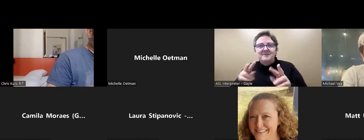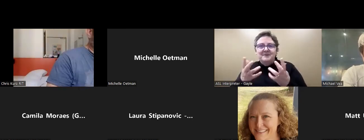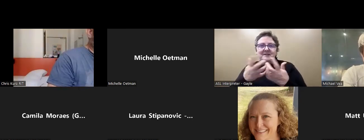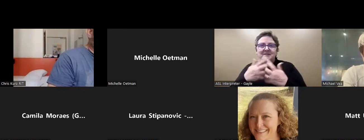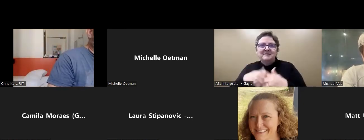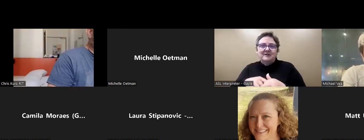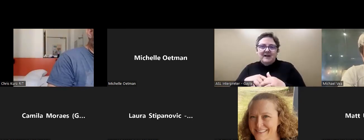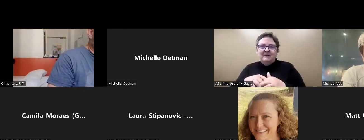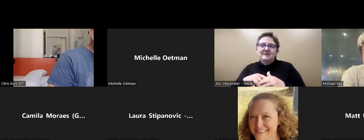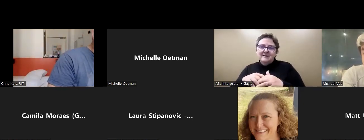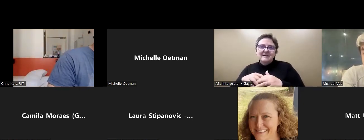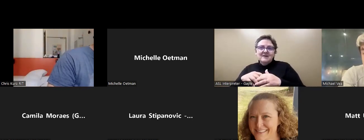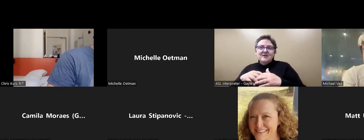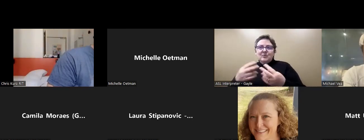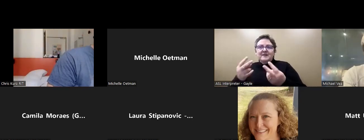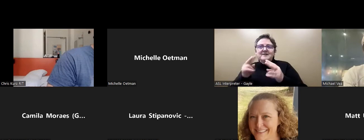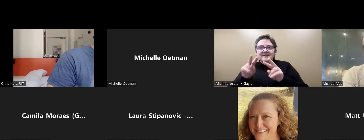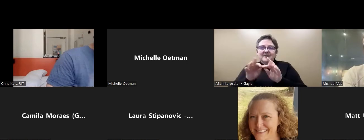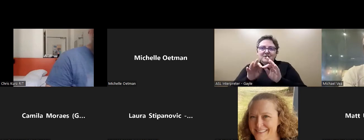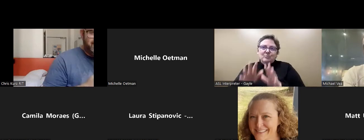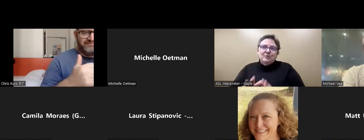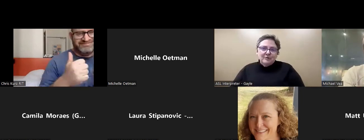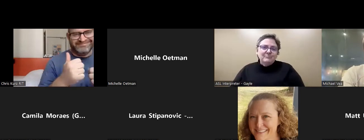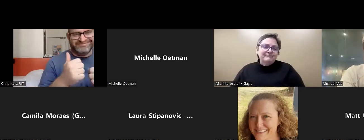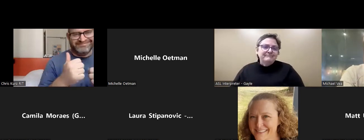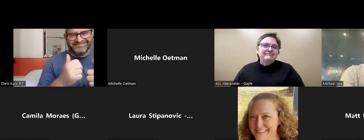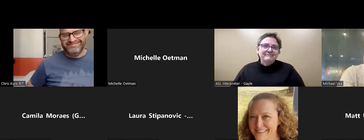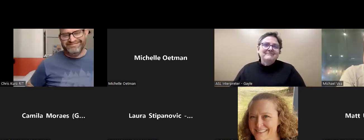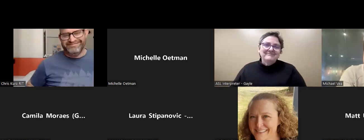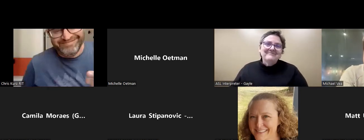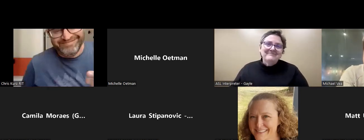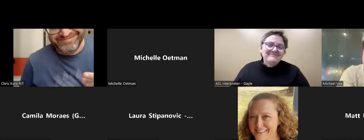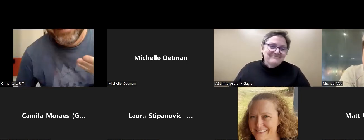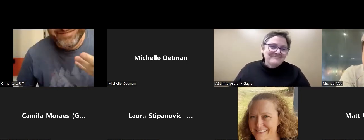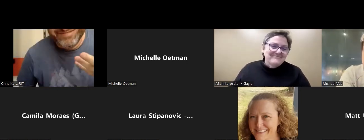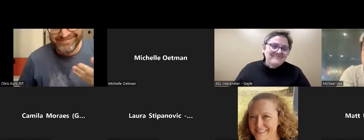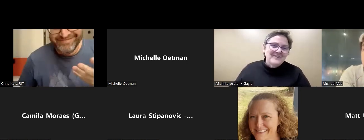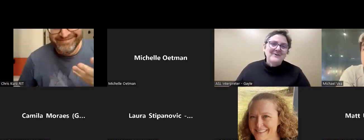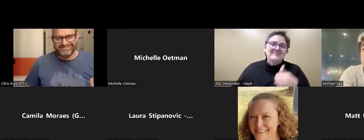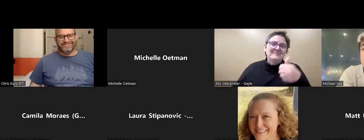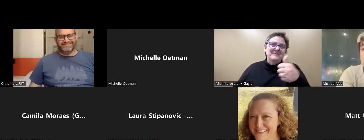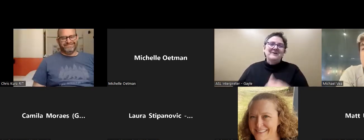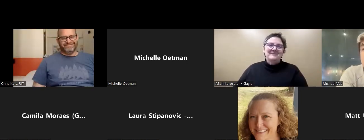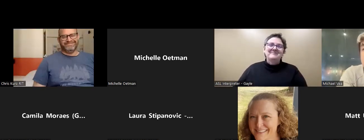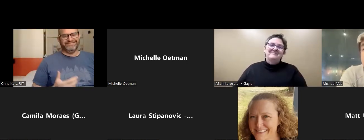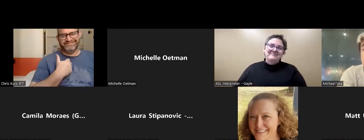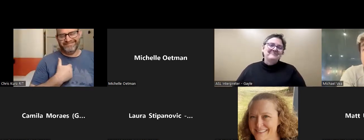but he's figured out a way to see the interpreter. Excellent. Thank you. Great. Thank you.